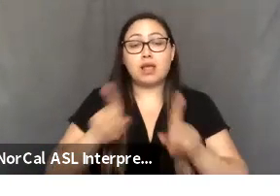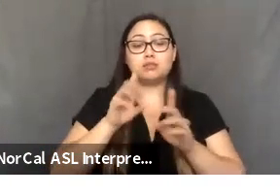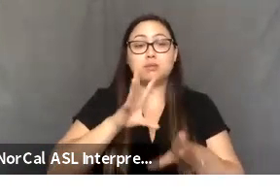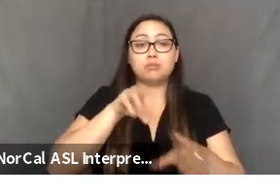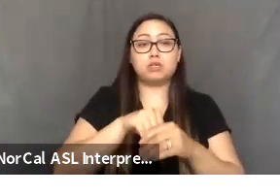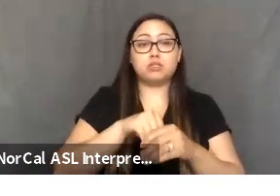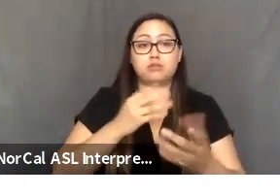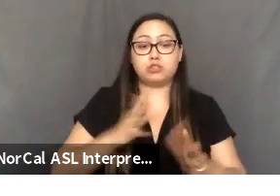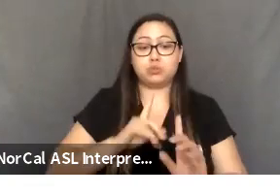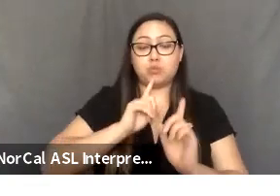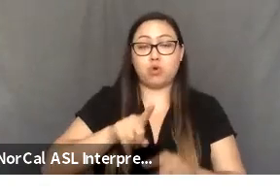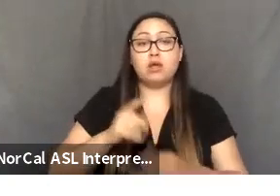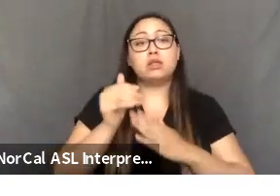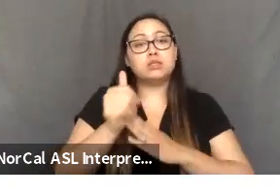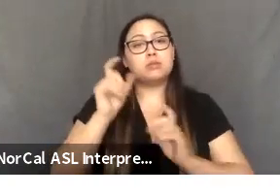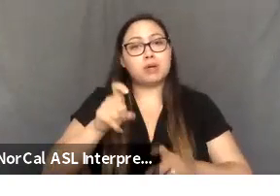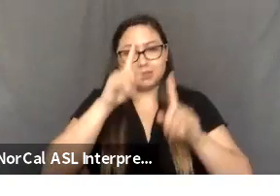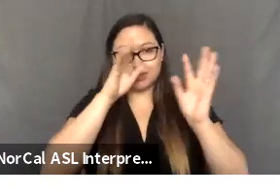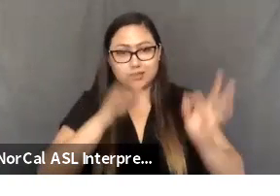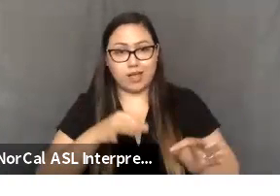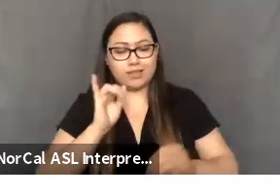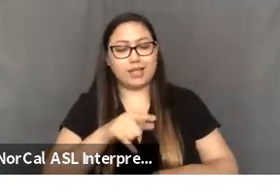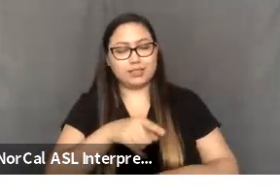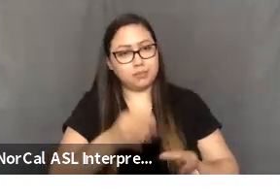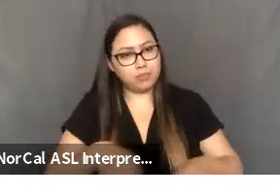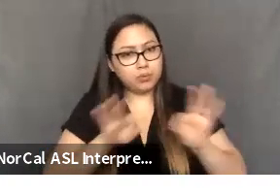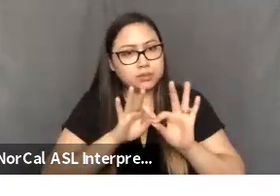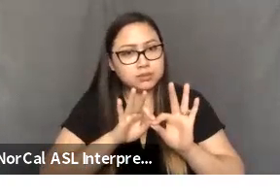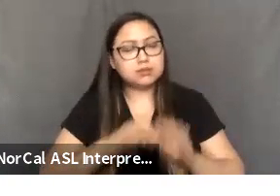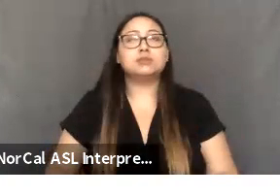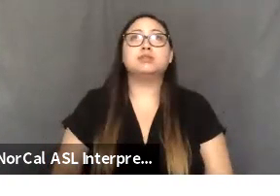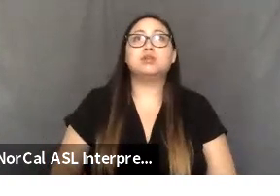leadership has to decide that this is important. You have to have a culture,